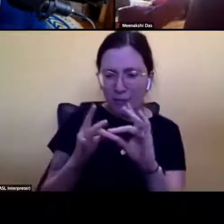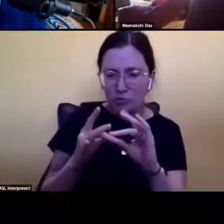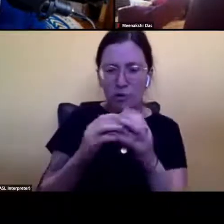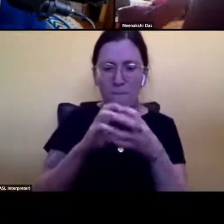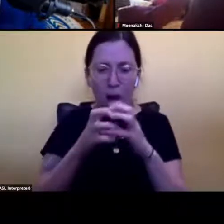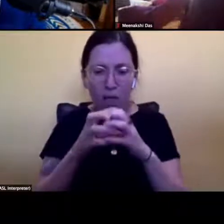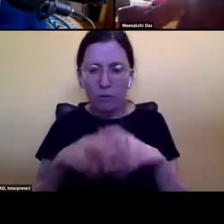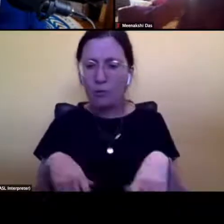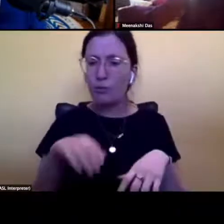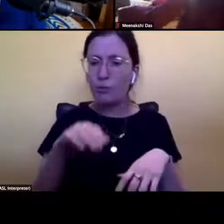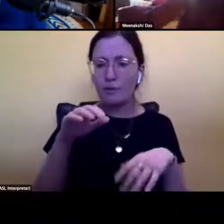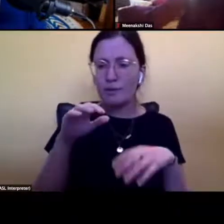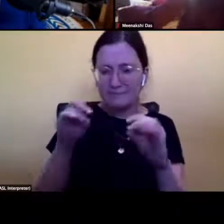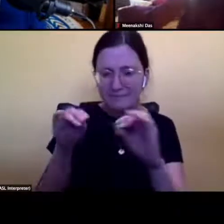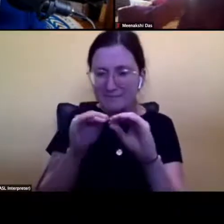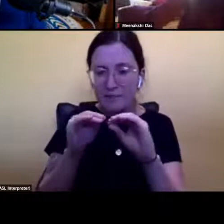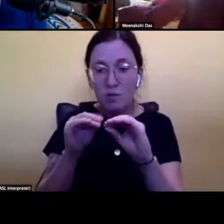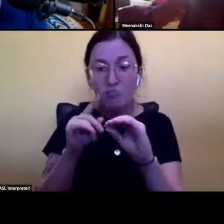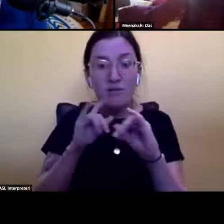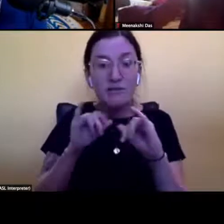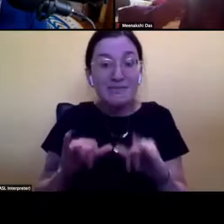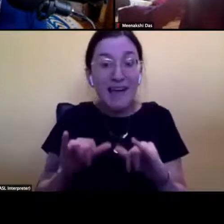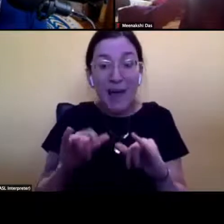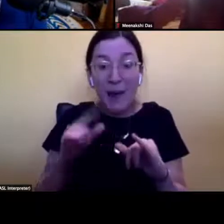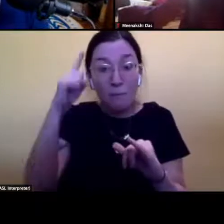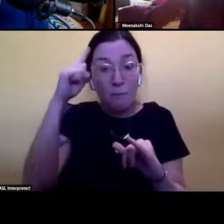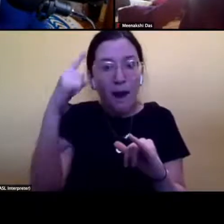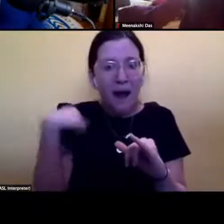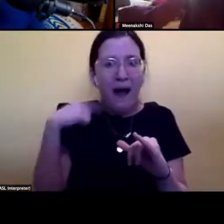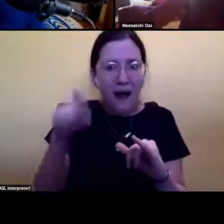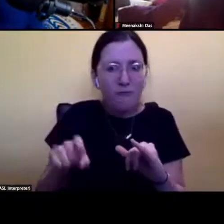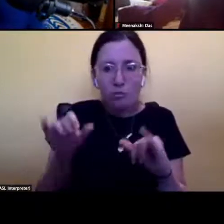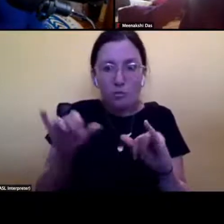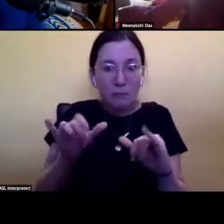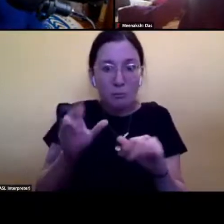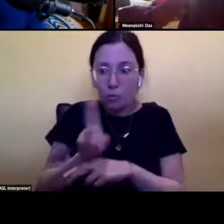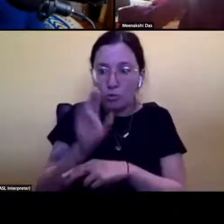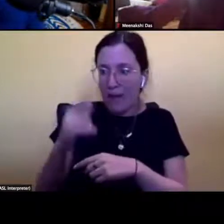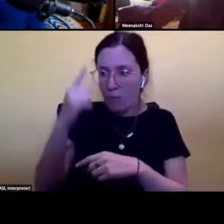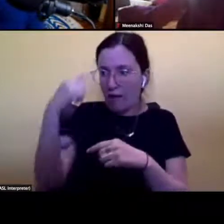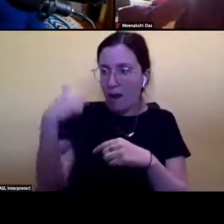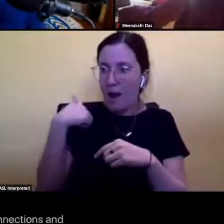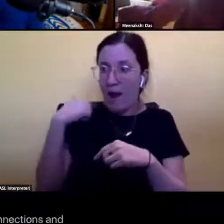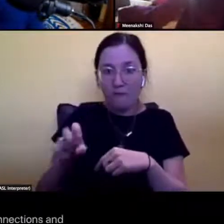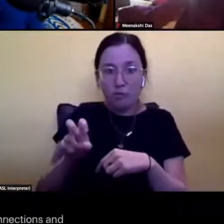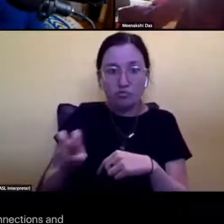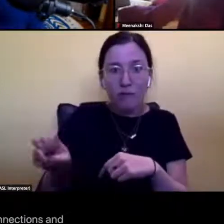that I've used for my survival as a blind traveler ever since I learned to walk. So I cannot see